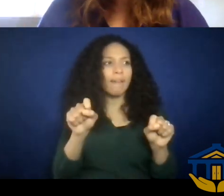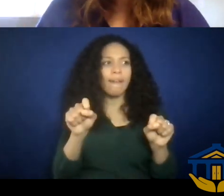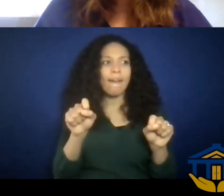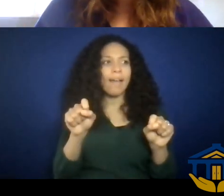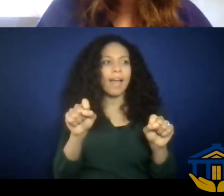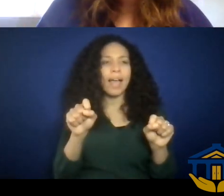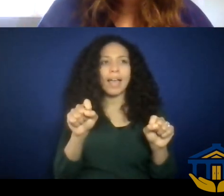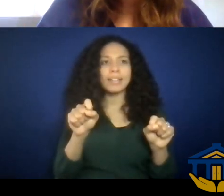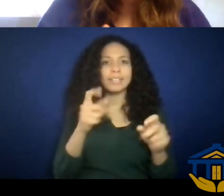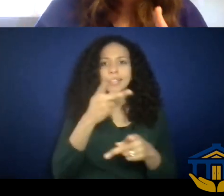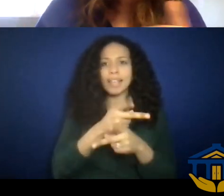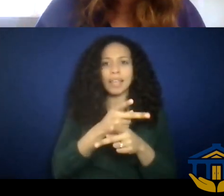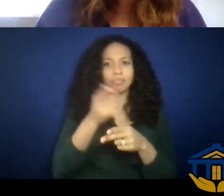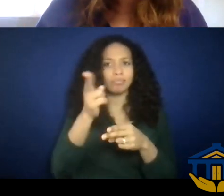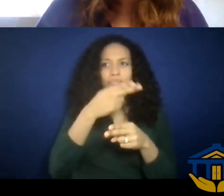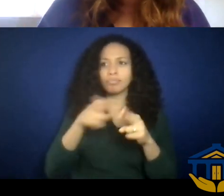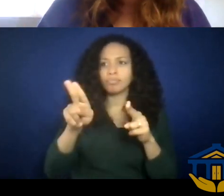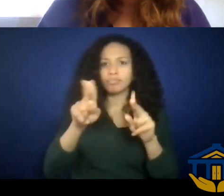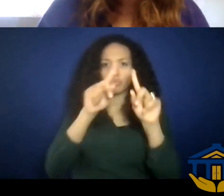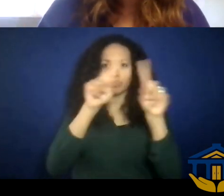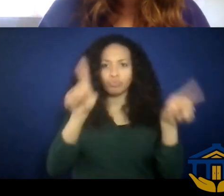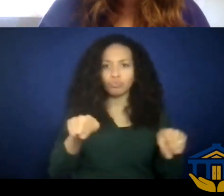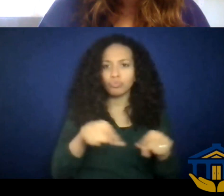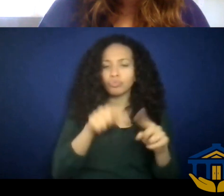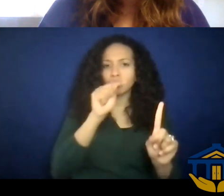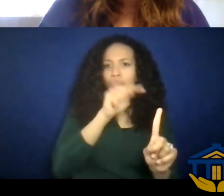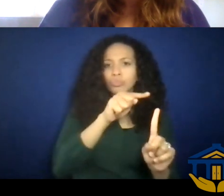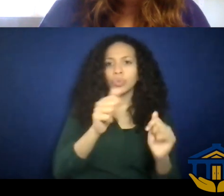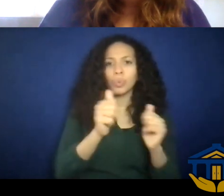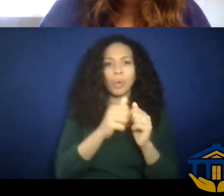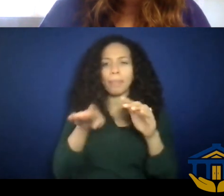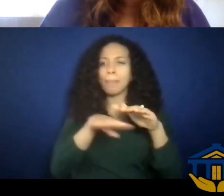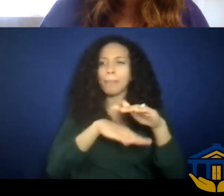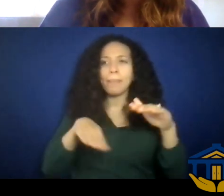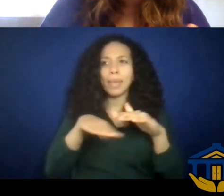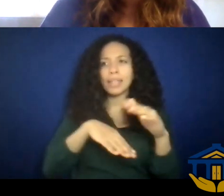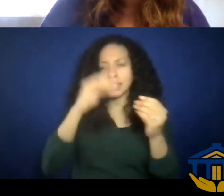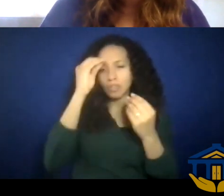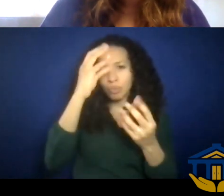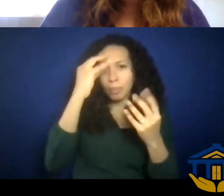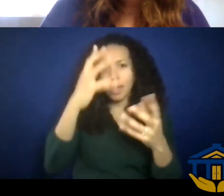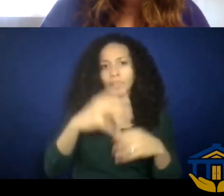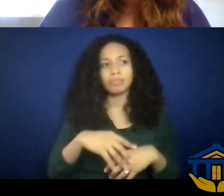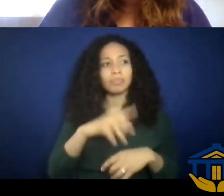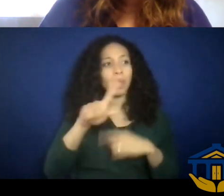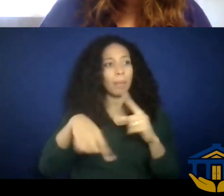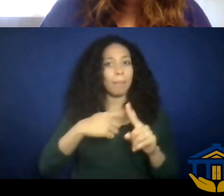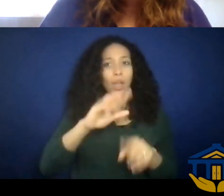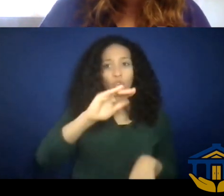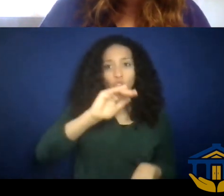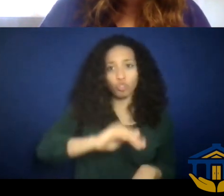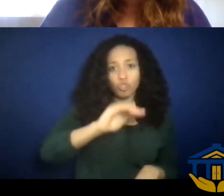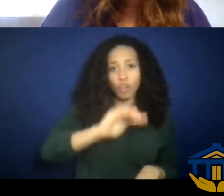that gives you, like, basic information about your child from year to year, or the people in their